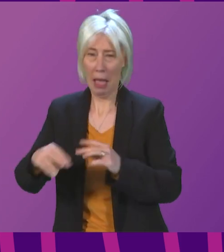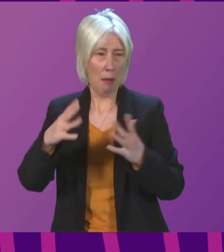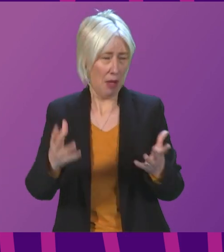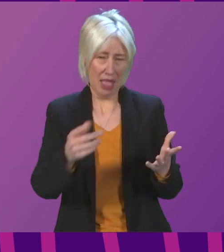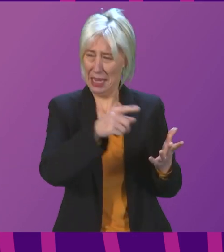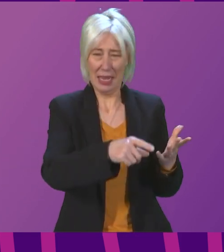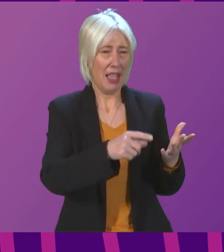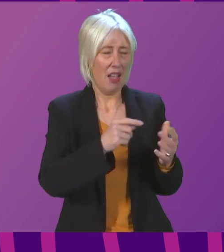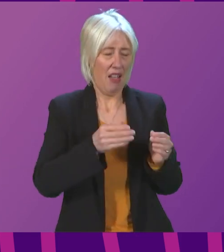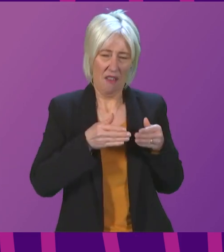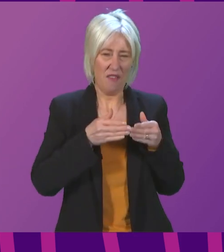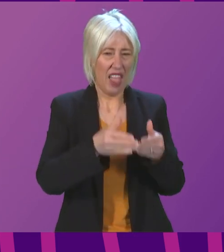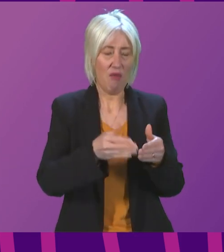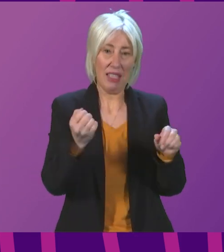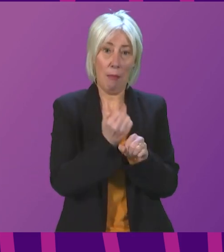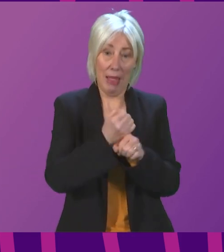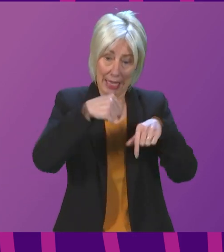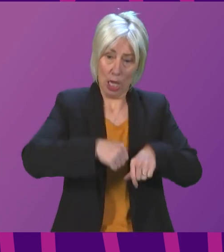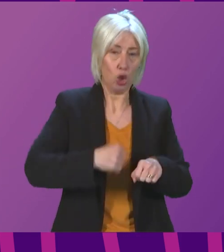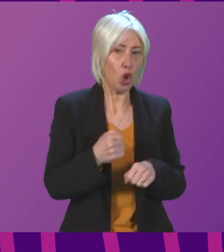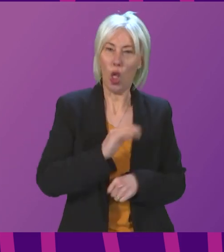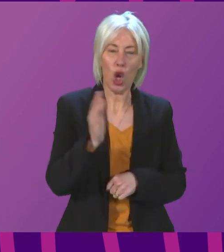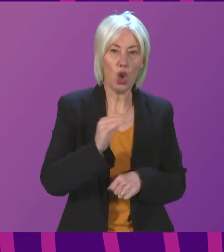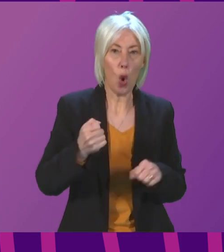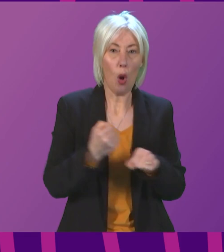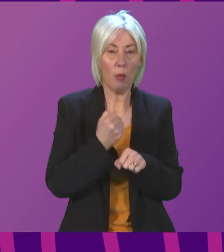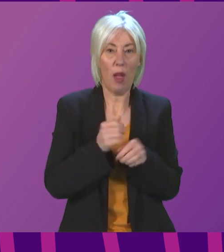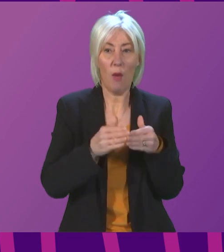Ferries are built not in Scottish shipyards but in Poland and Turkey.